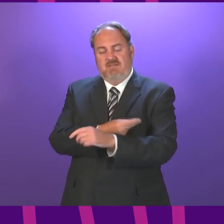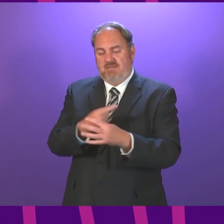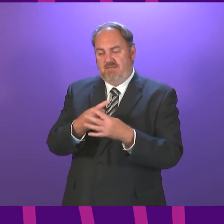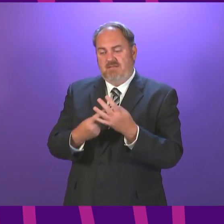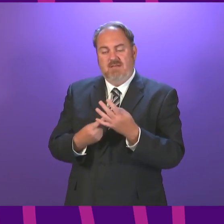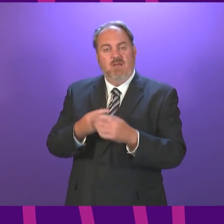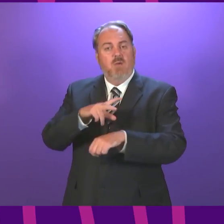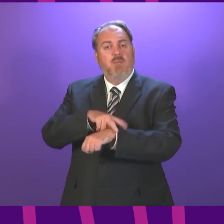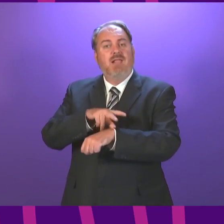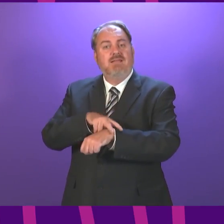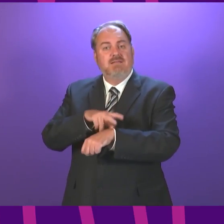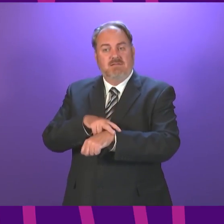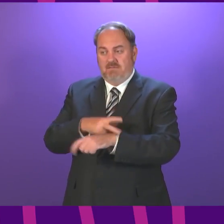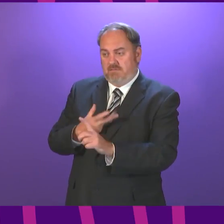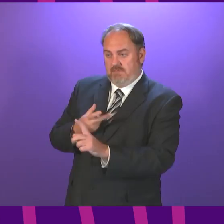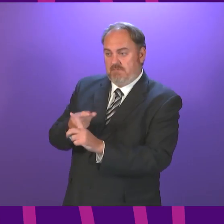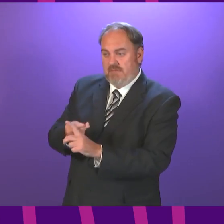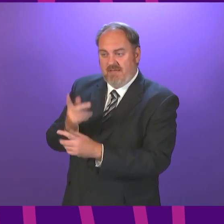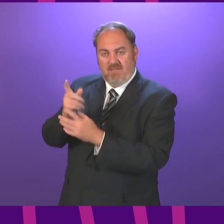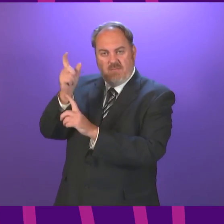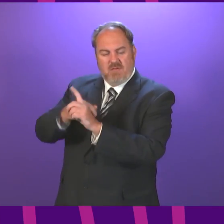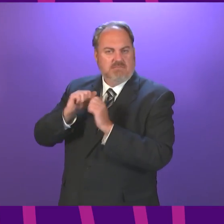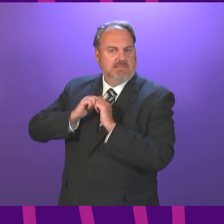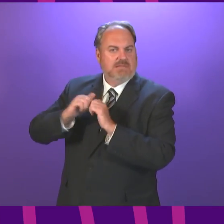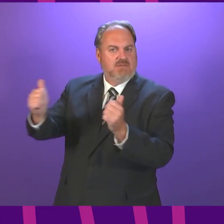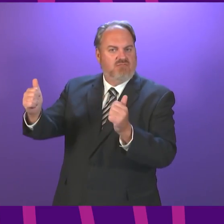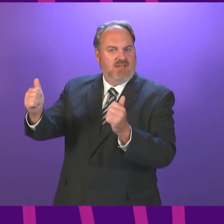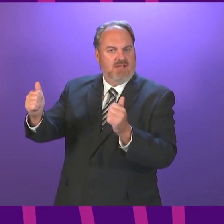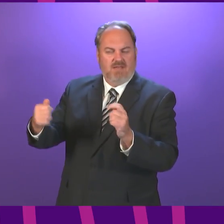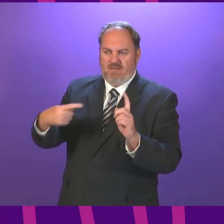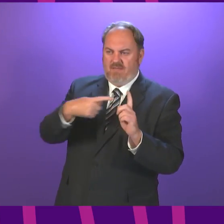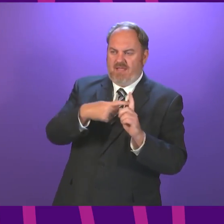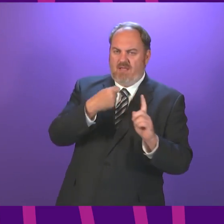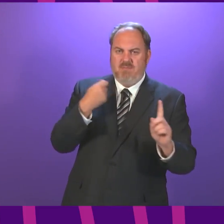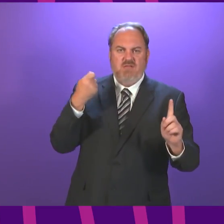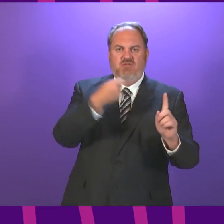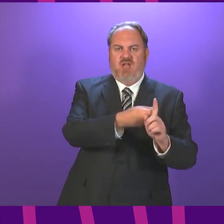into someone else’s body against their wishes, they are subject to being charged with assault.